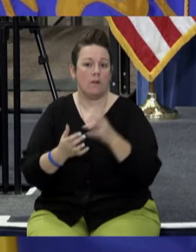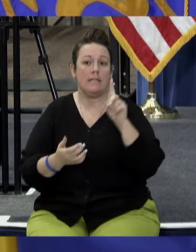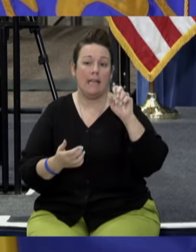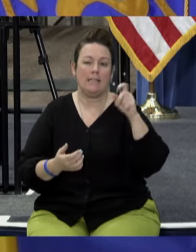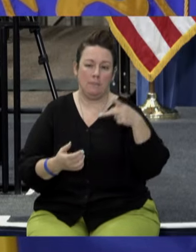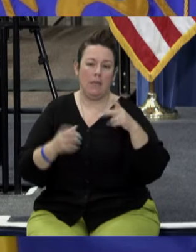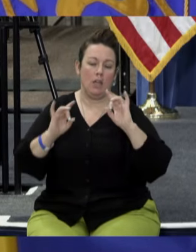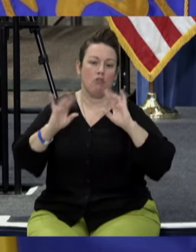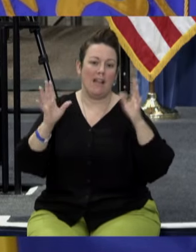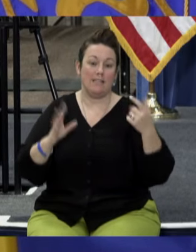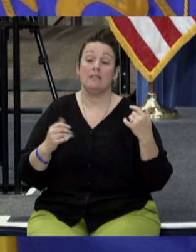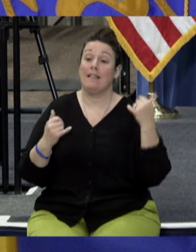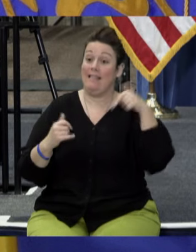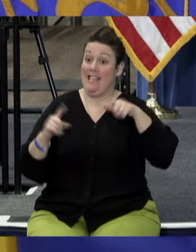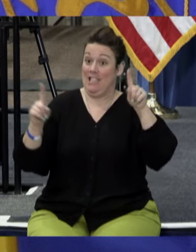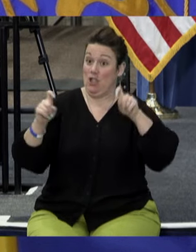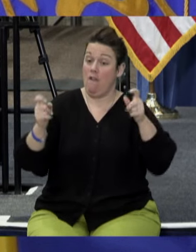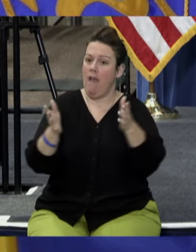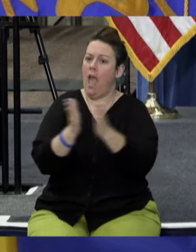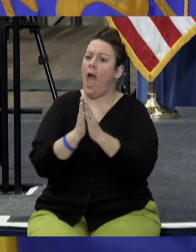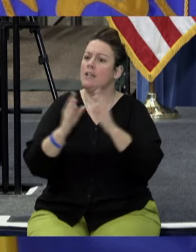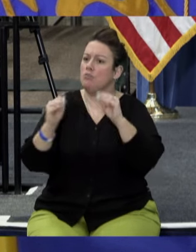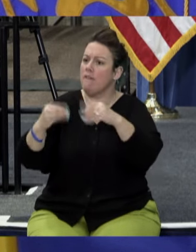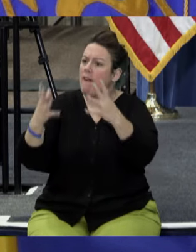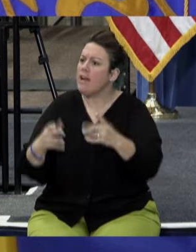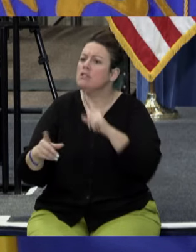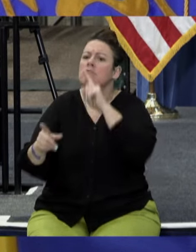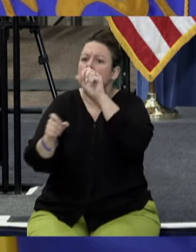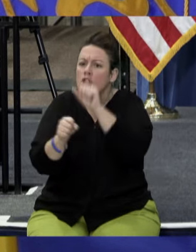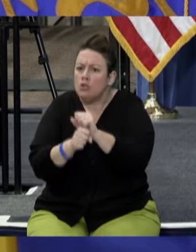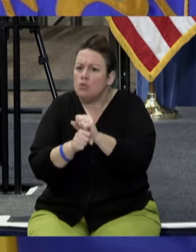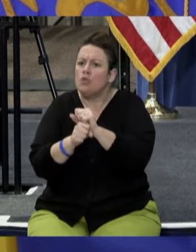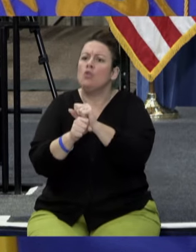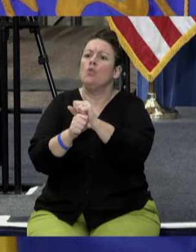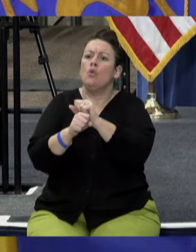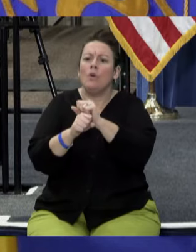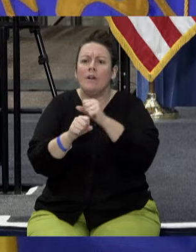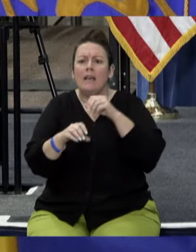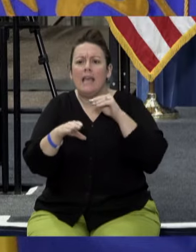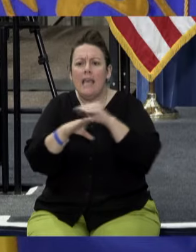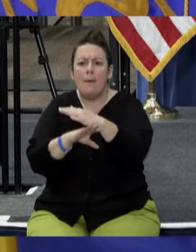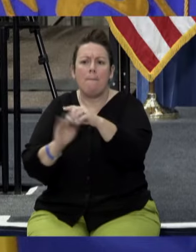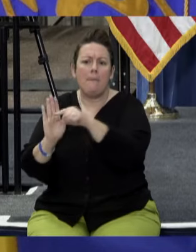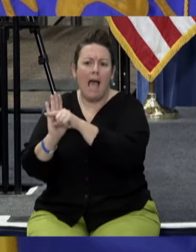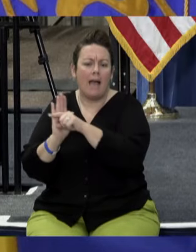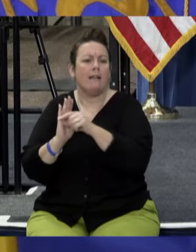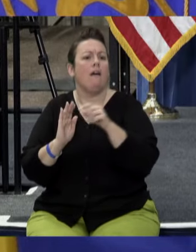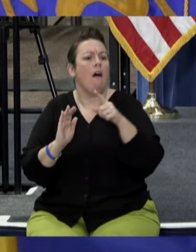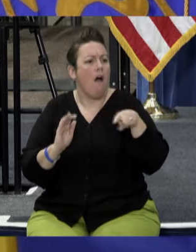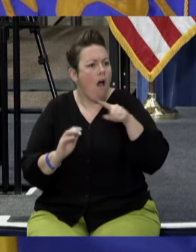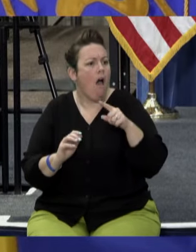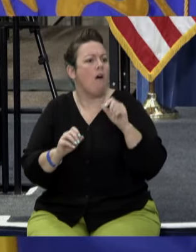asks providers about the true impact of ongoing recruitment and retention